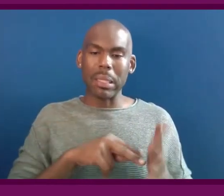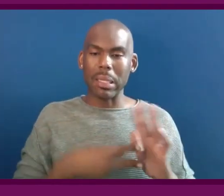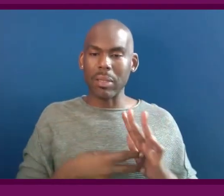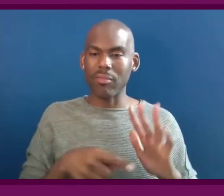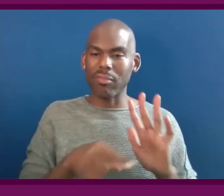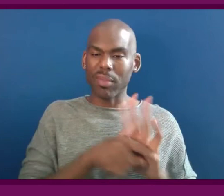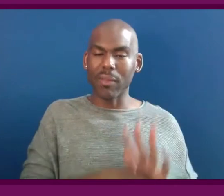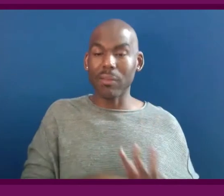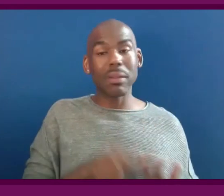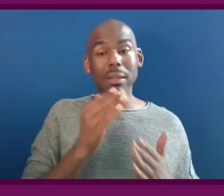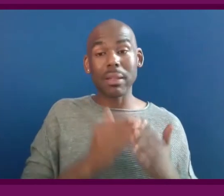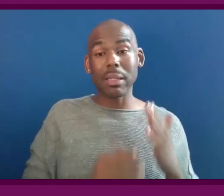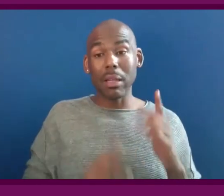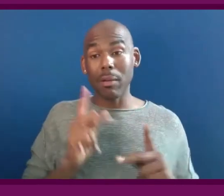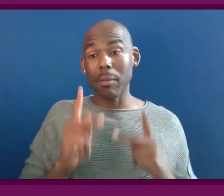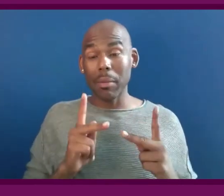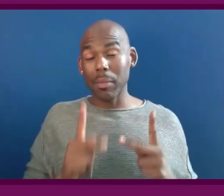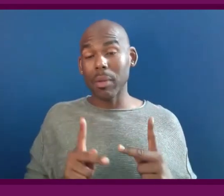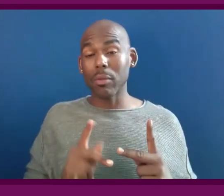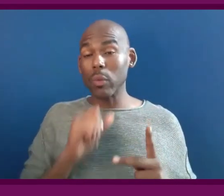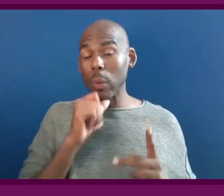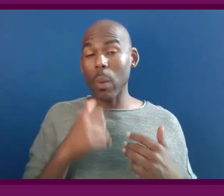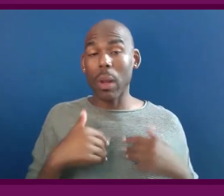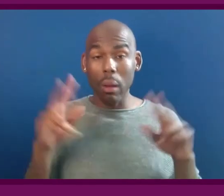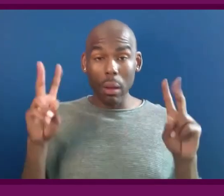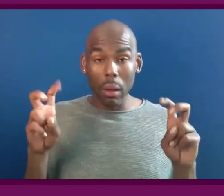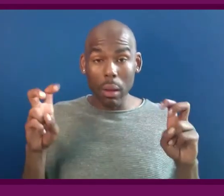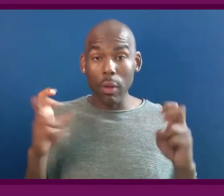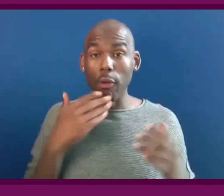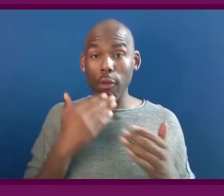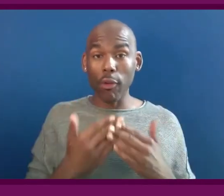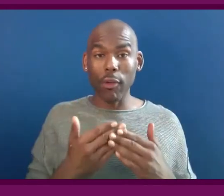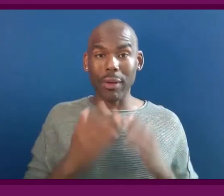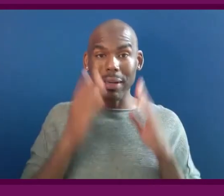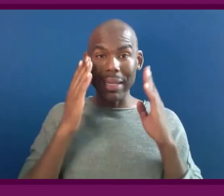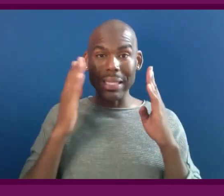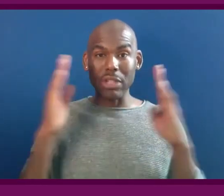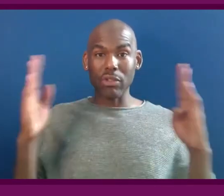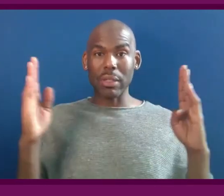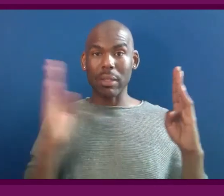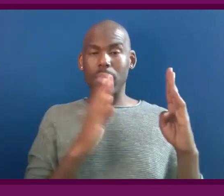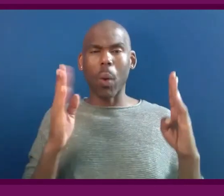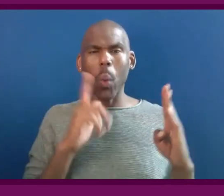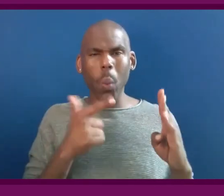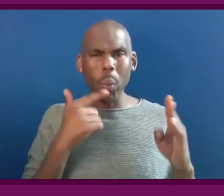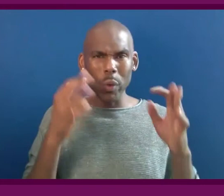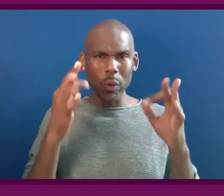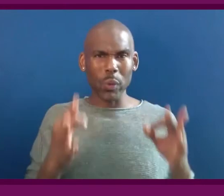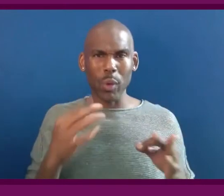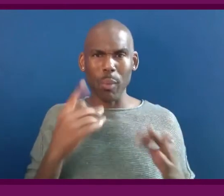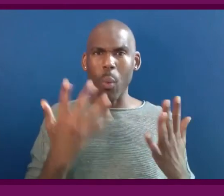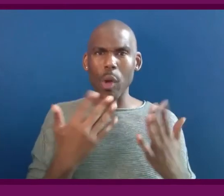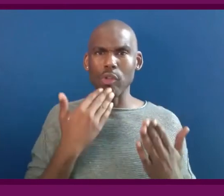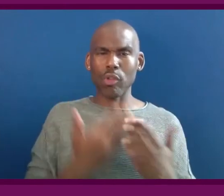Suddenly they don't have good quote, unquote attention spans. Who determined what a good attention span was?